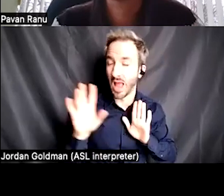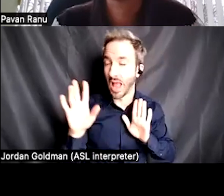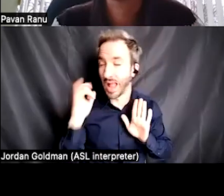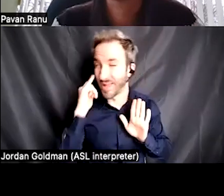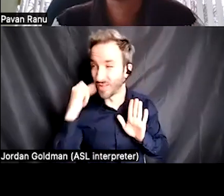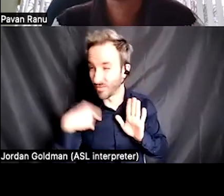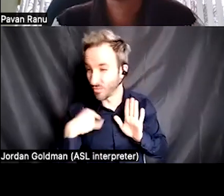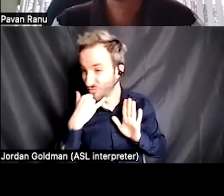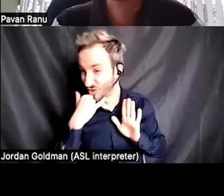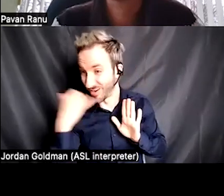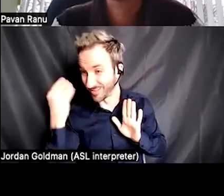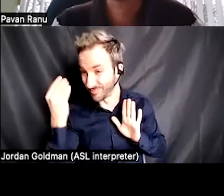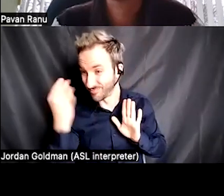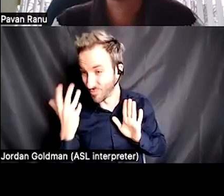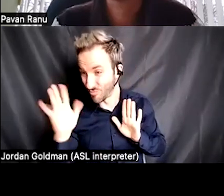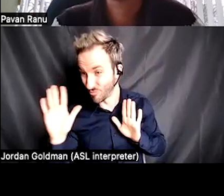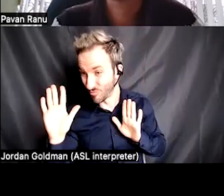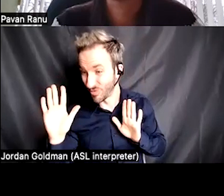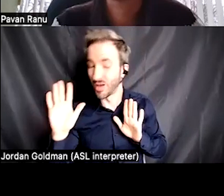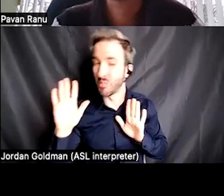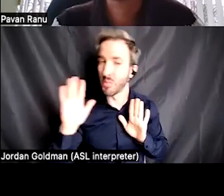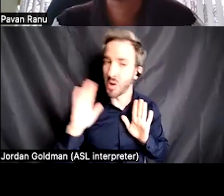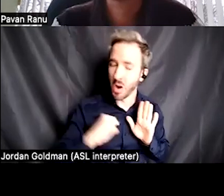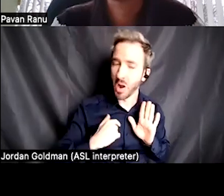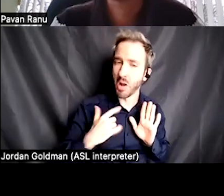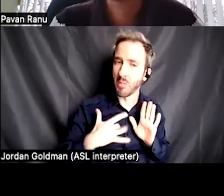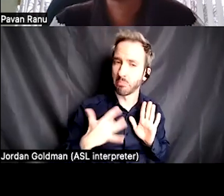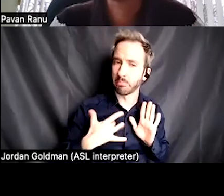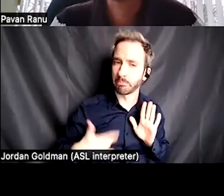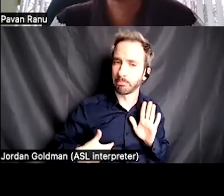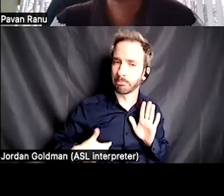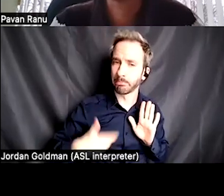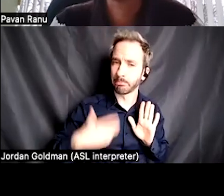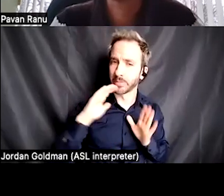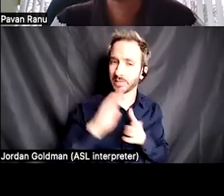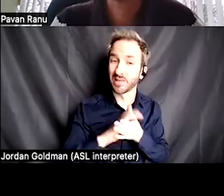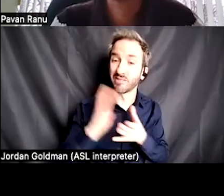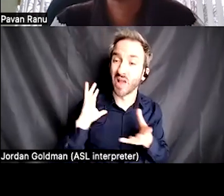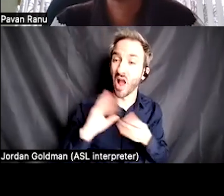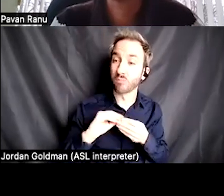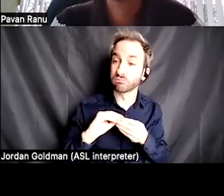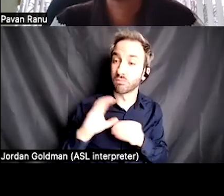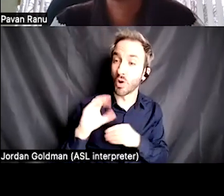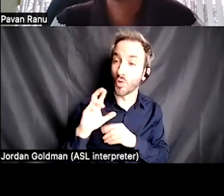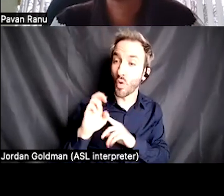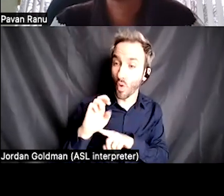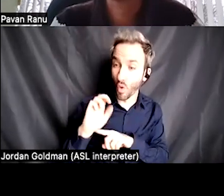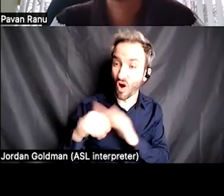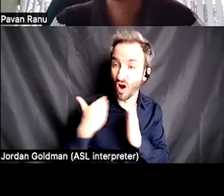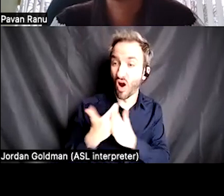on this, Pavan, but all the trends and cores that we've talked about today are about embracing some